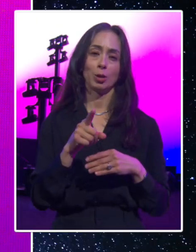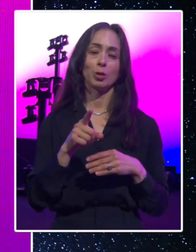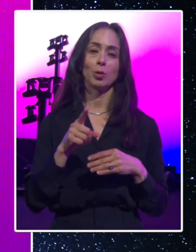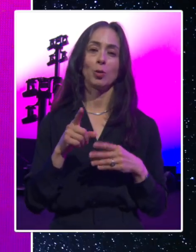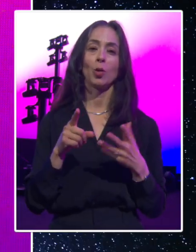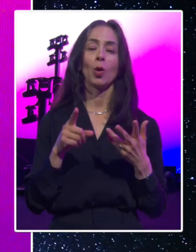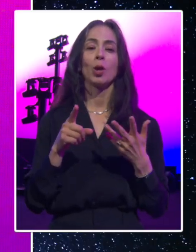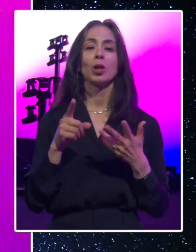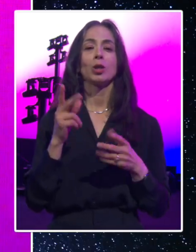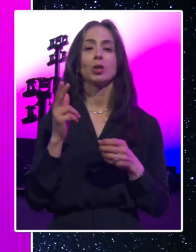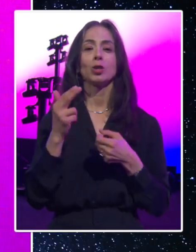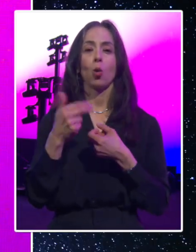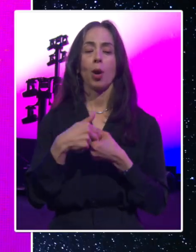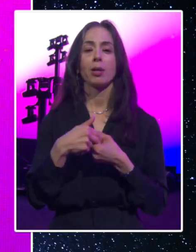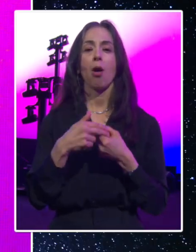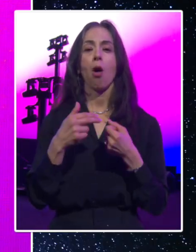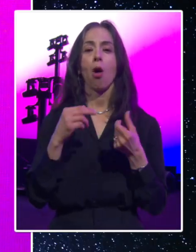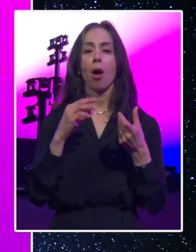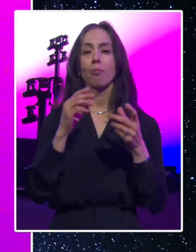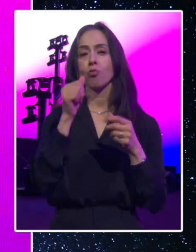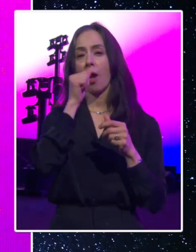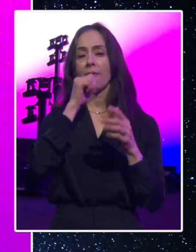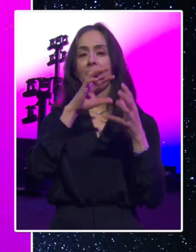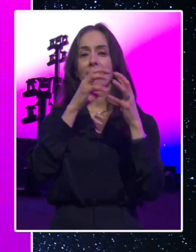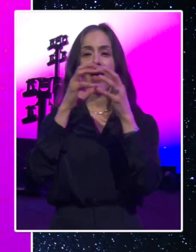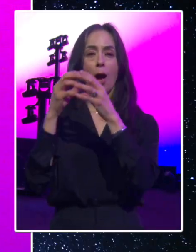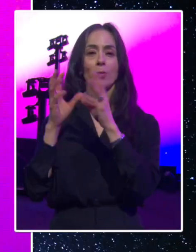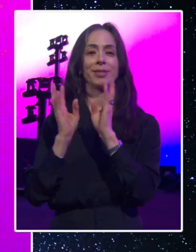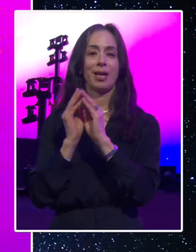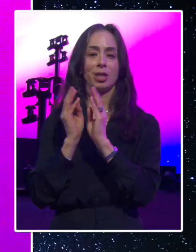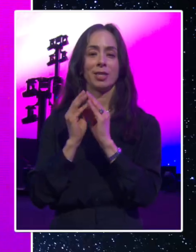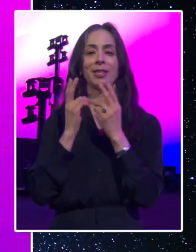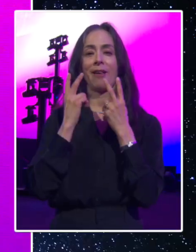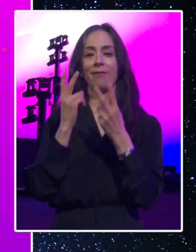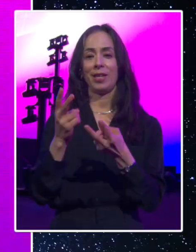So be sure to join our Private Cloud and Virtualization Spotlight sessions